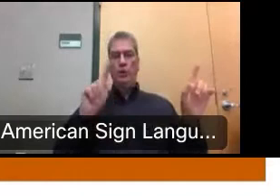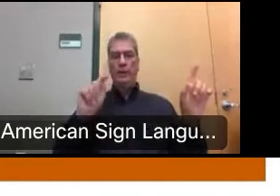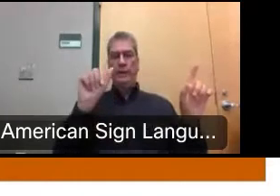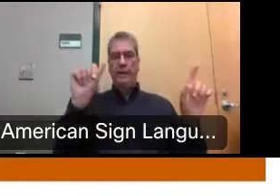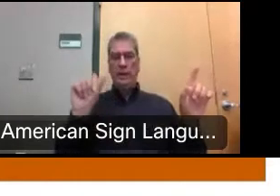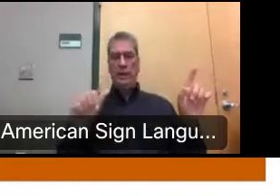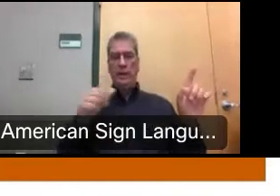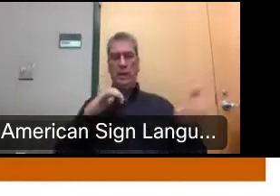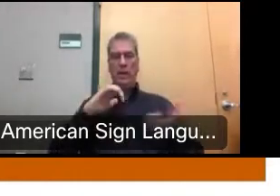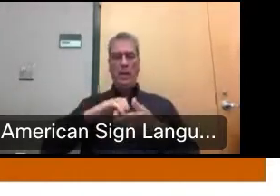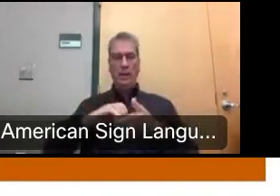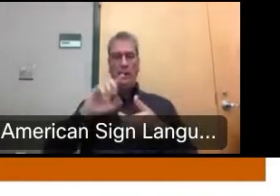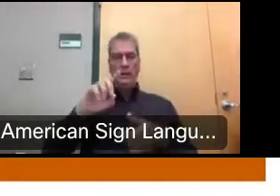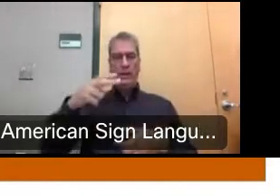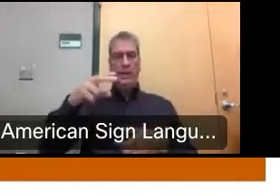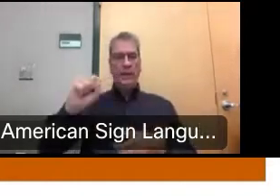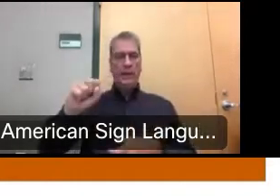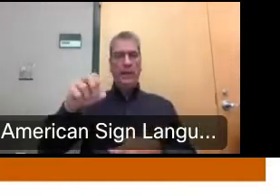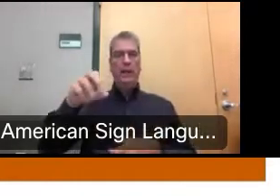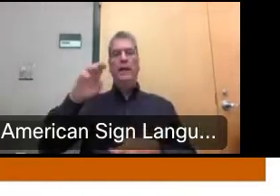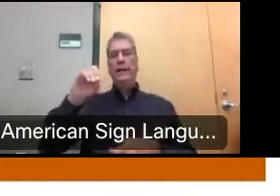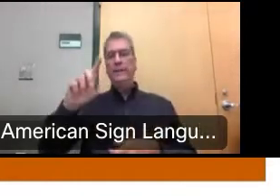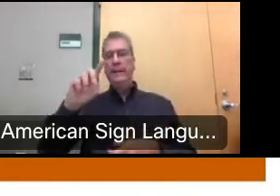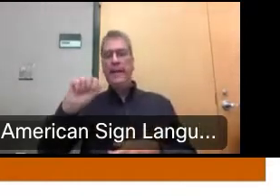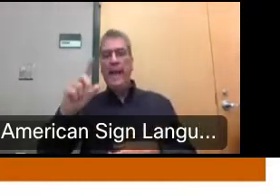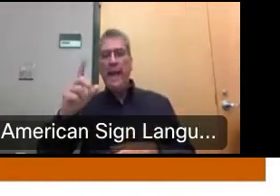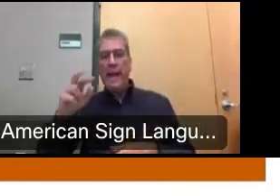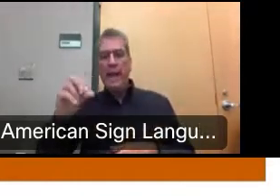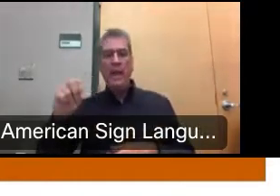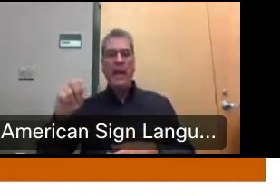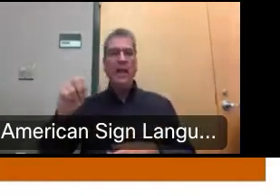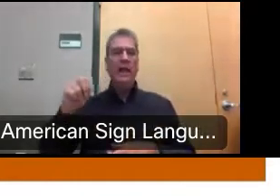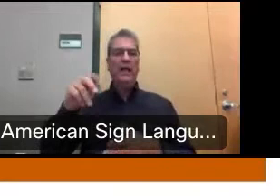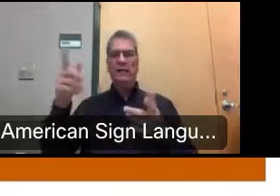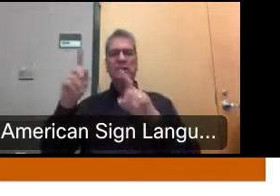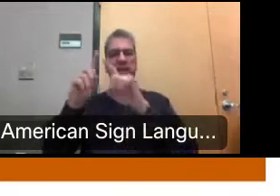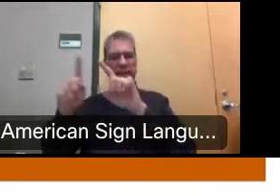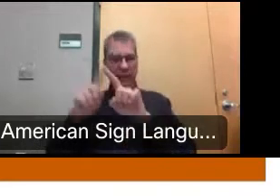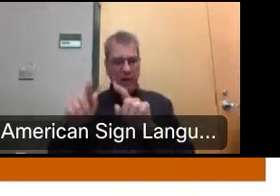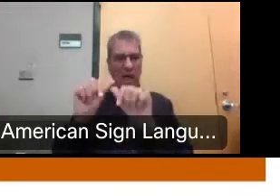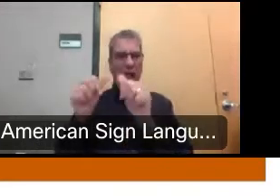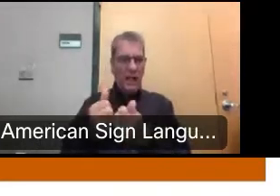with MD Anderson system, all kinds of external funders to develop implement and evaluate